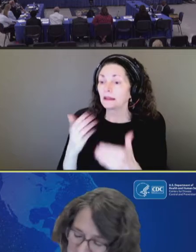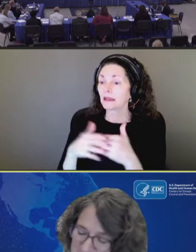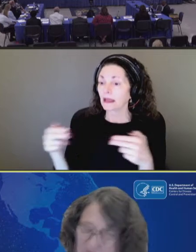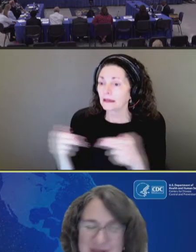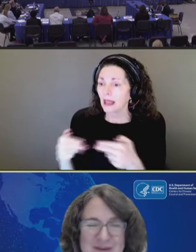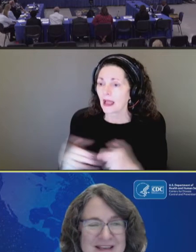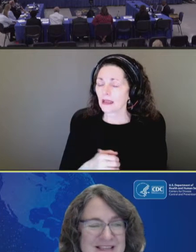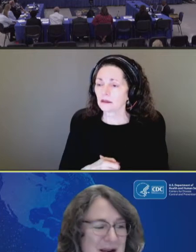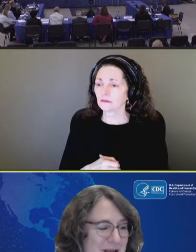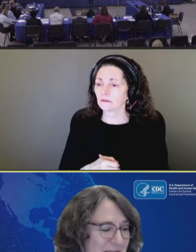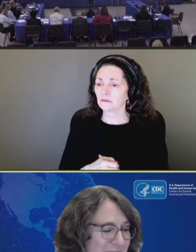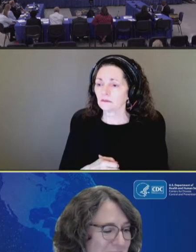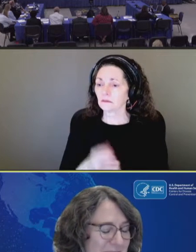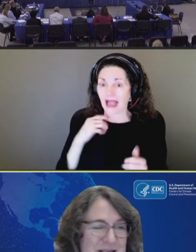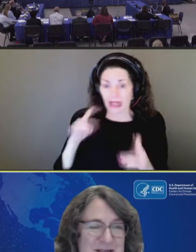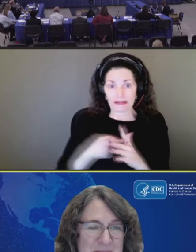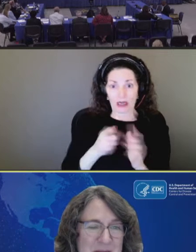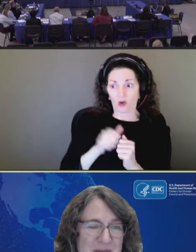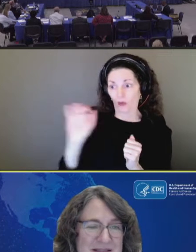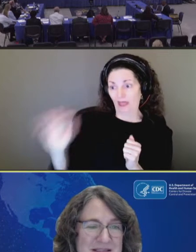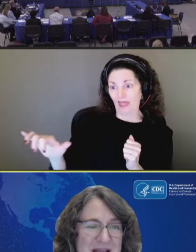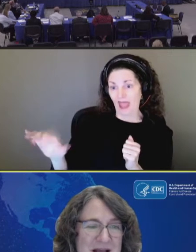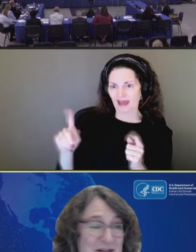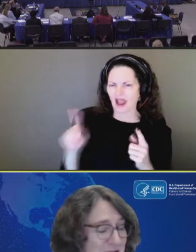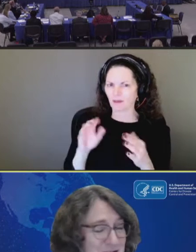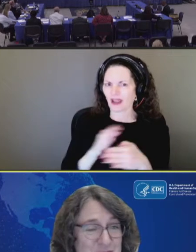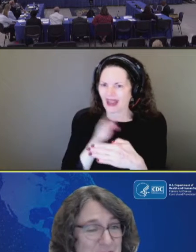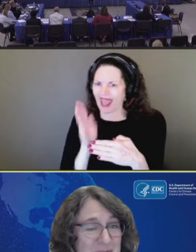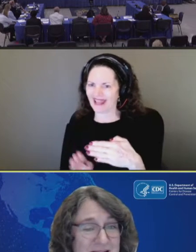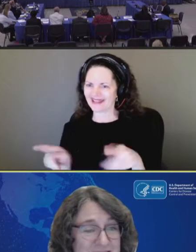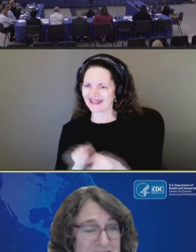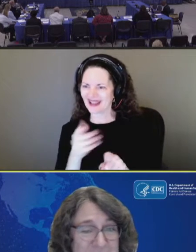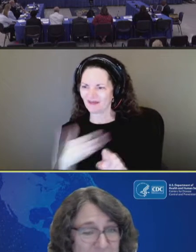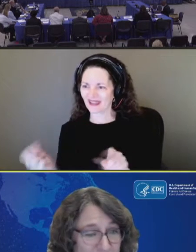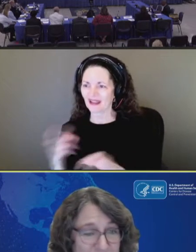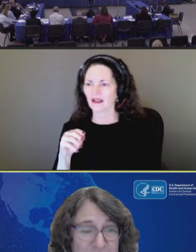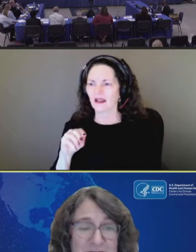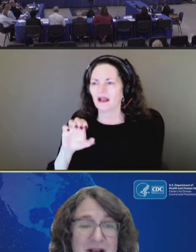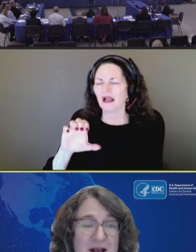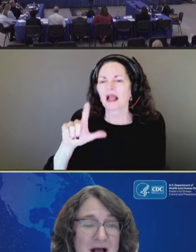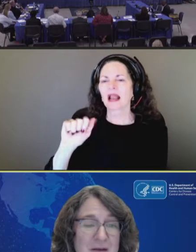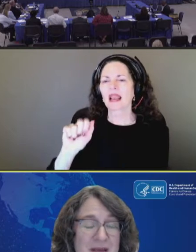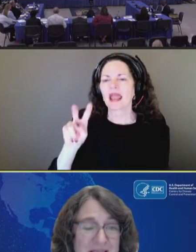I started with this and I'm going to end a bit with this. Clade II mpox is not over.